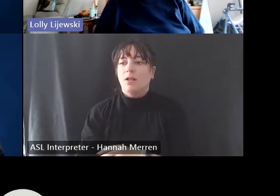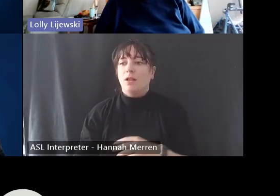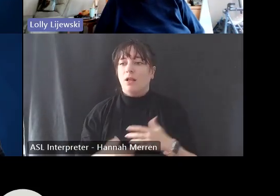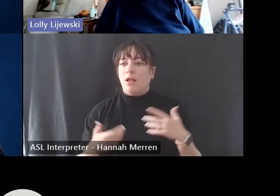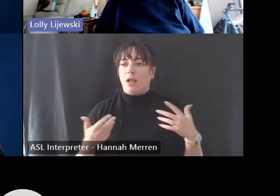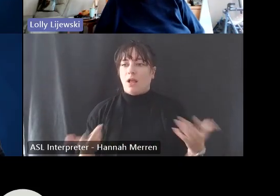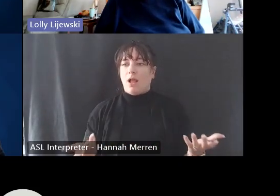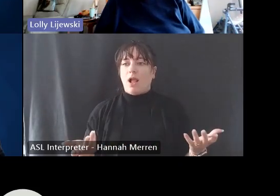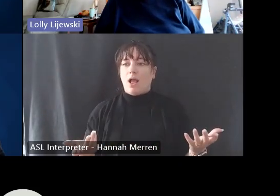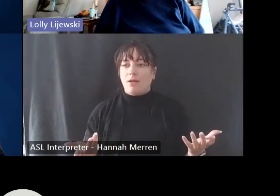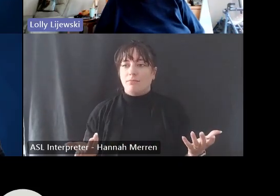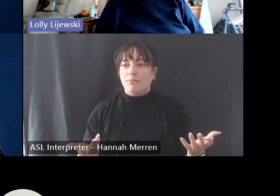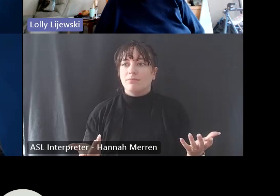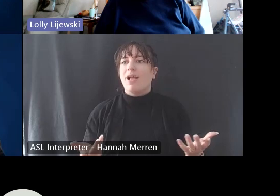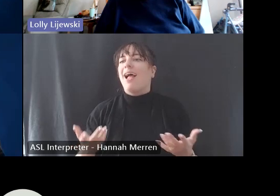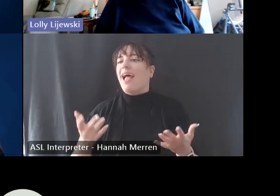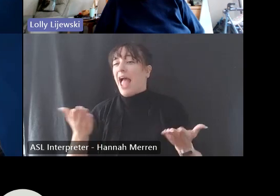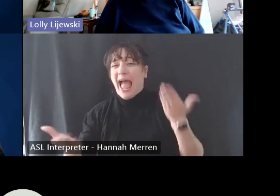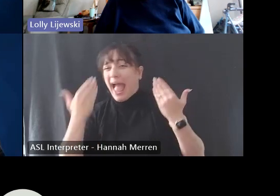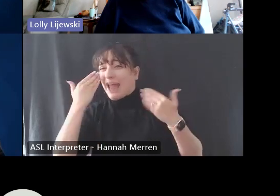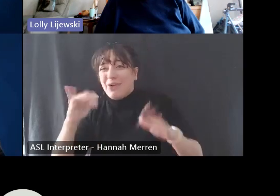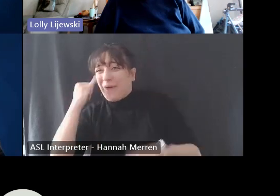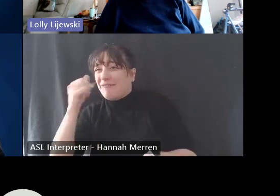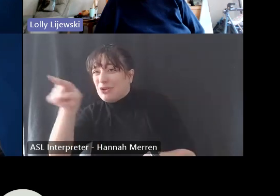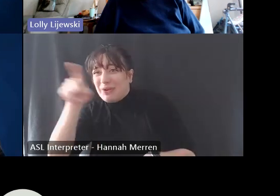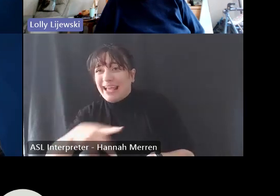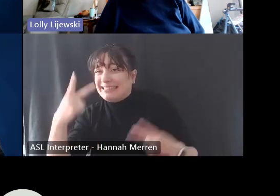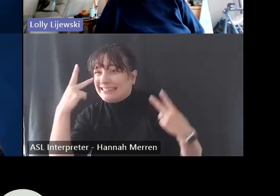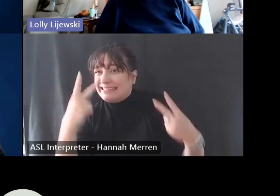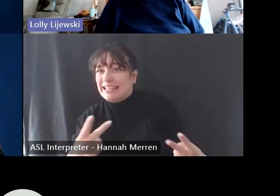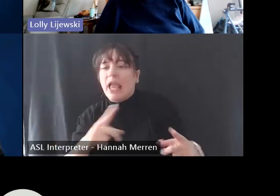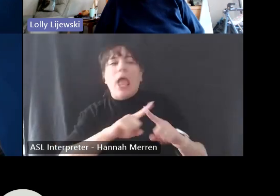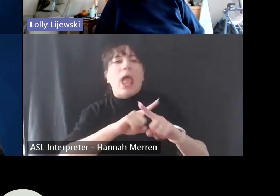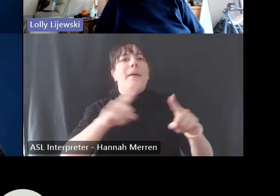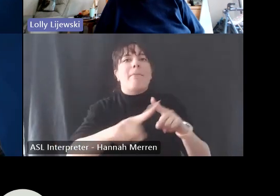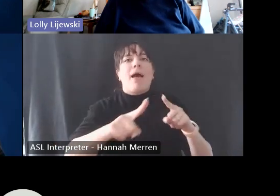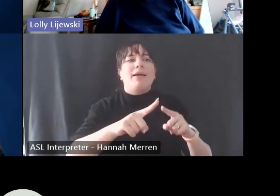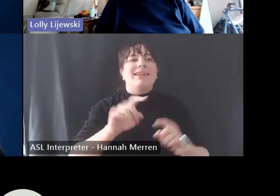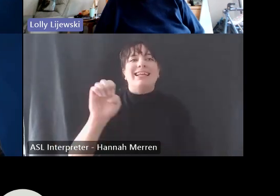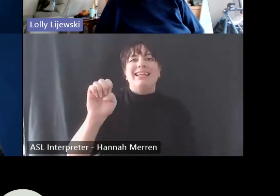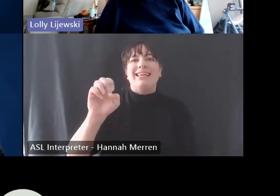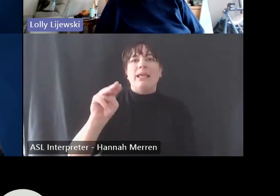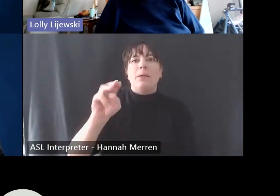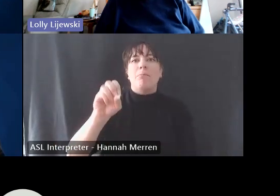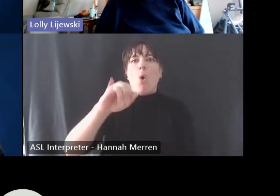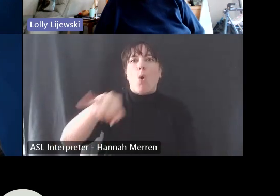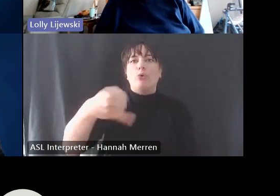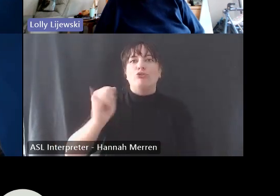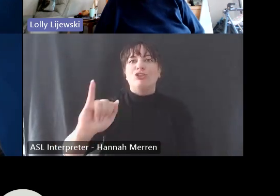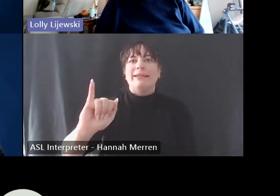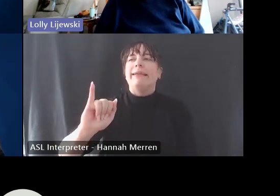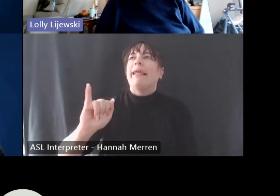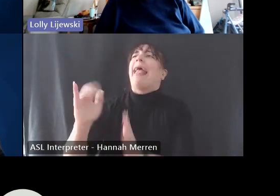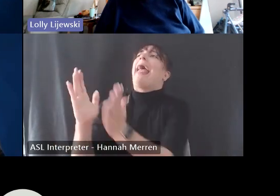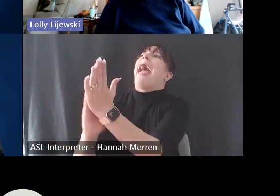but you're getting applause and heart emojis by the by the gazillions right now. So again, thank you, everyone.